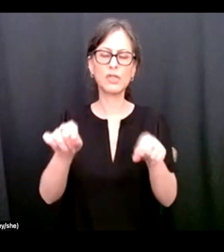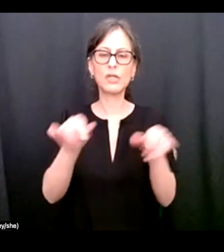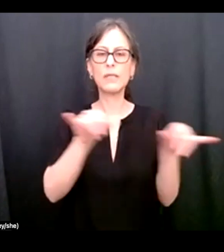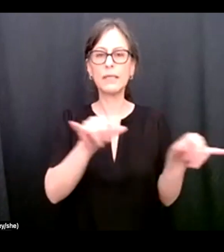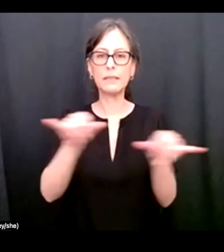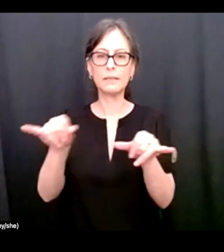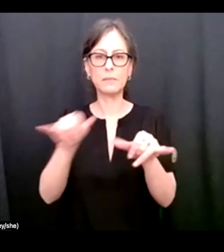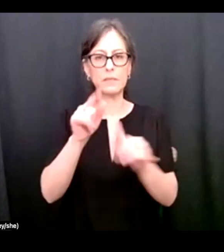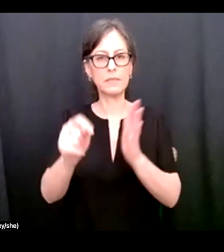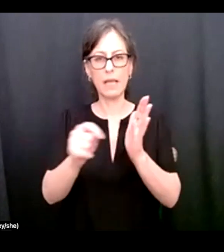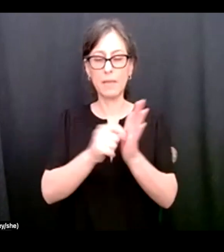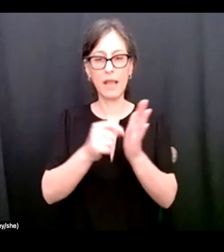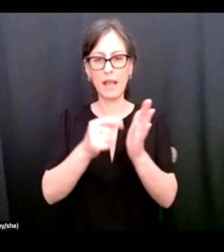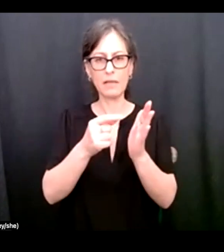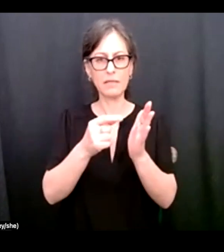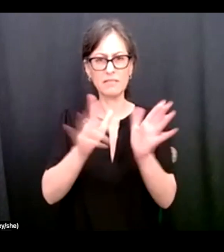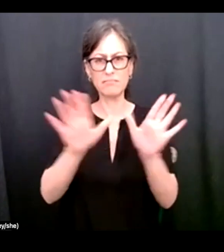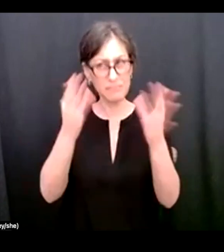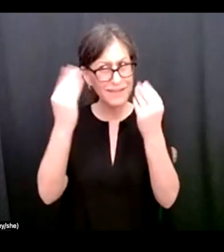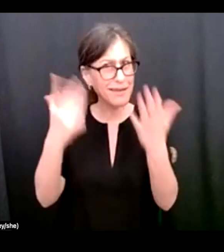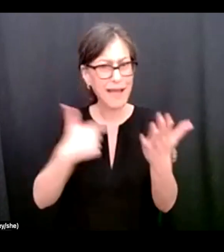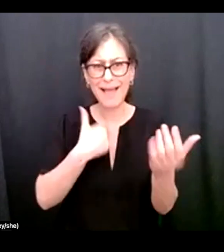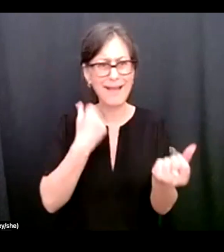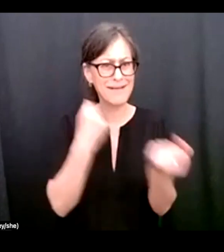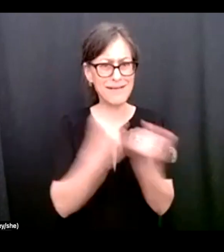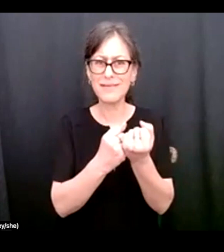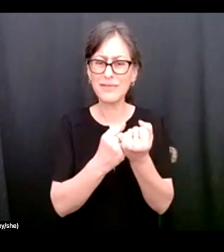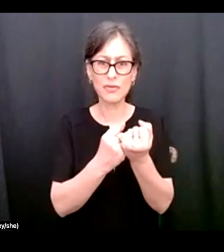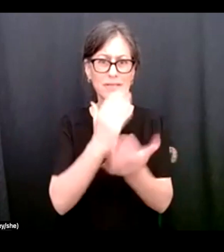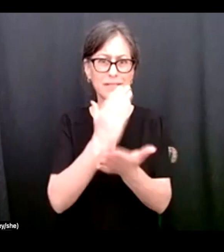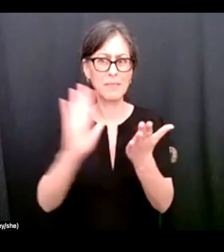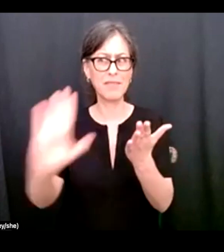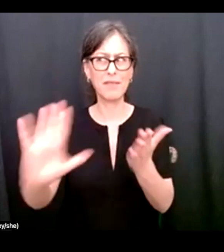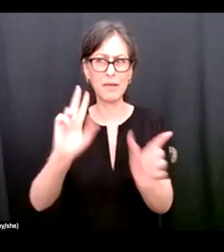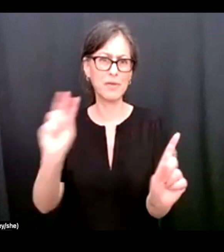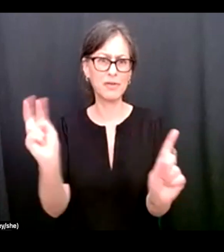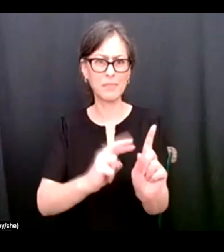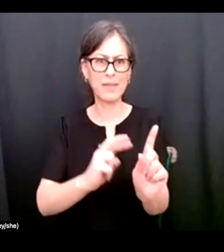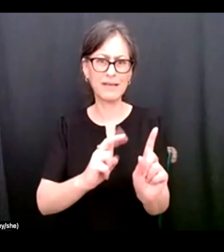And obviously, I have to say I don't endorse some of the views or whatever that are antiquated and,